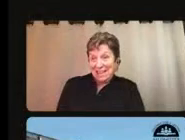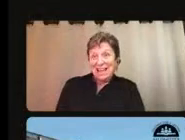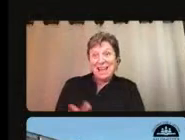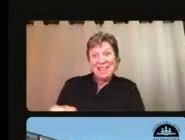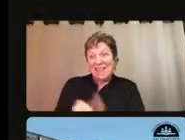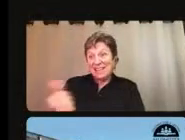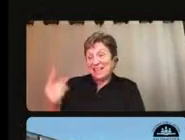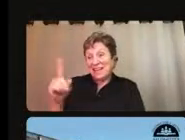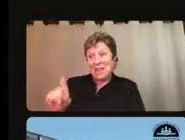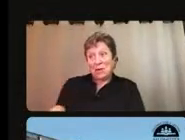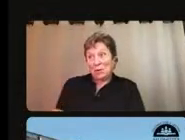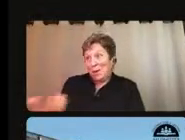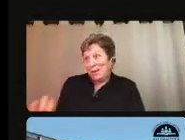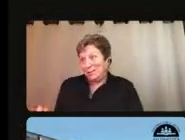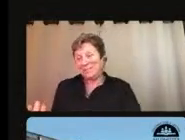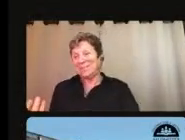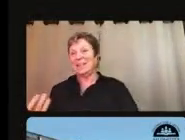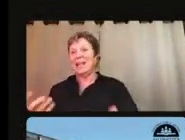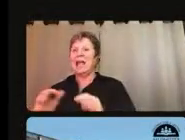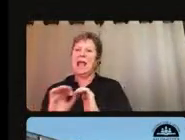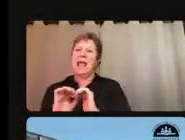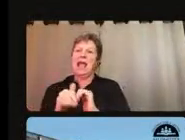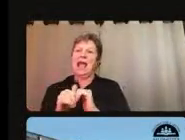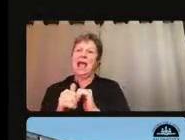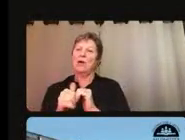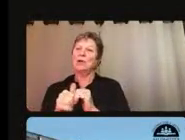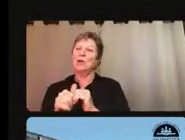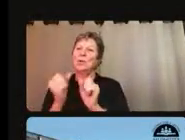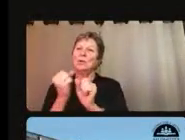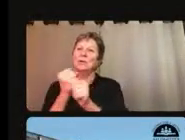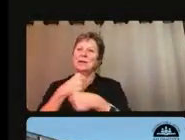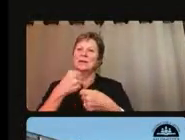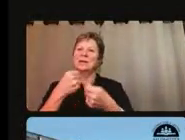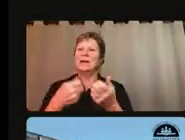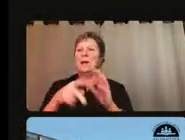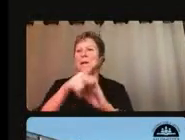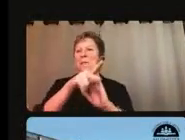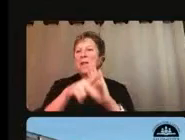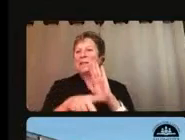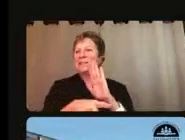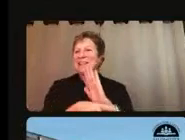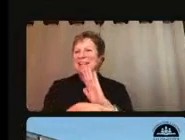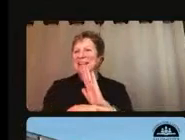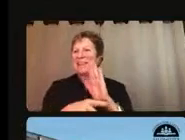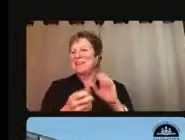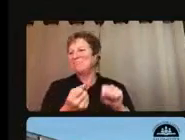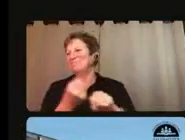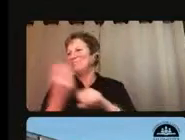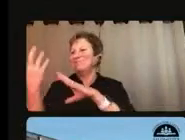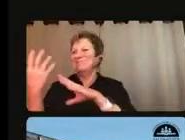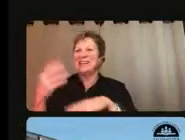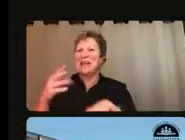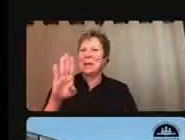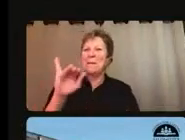SCHOOL DISTRICT HOW TO ALLEVIATE THESE BIASES IS